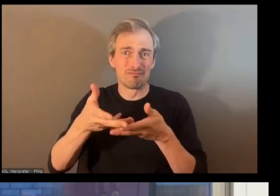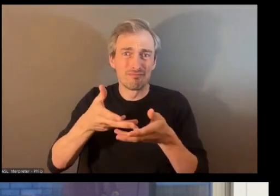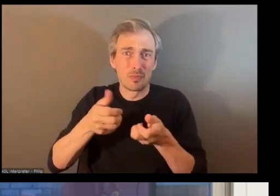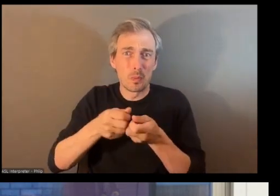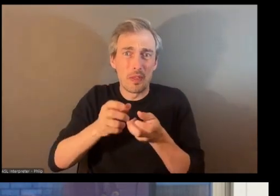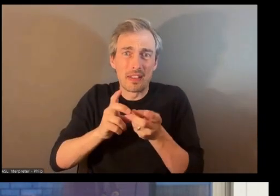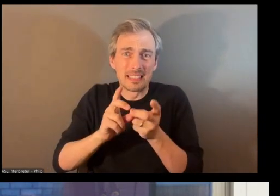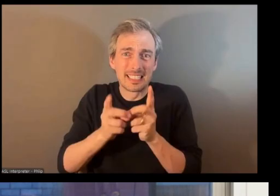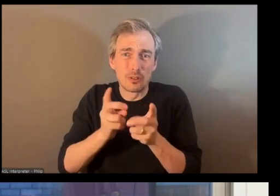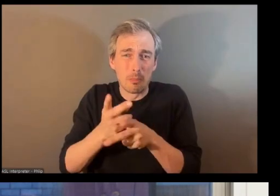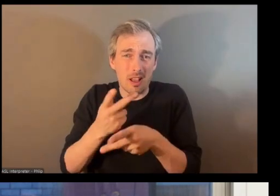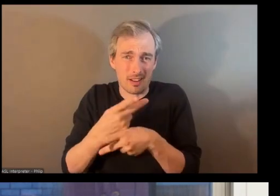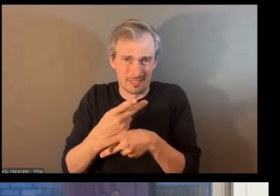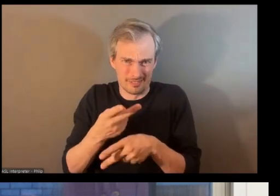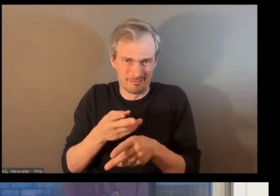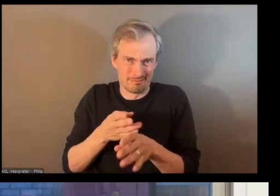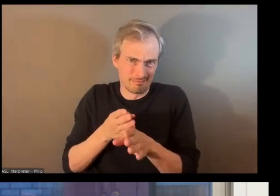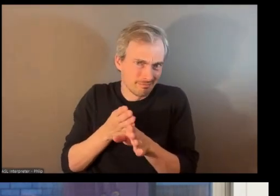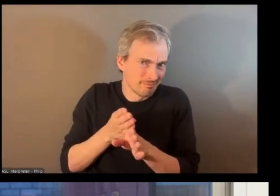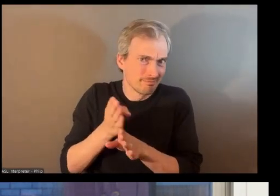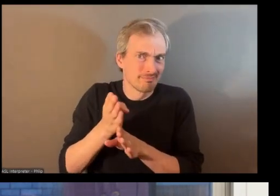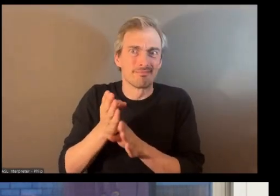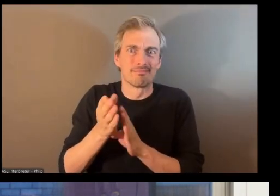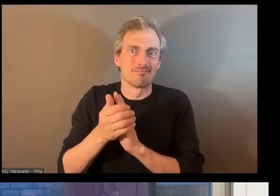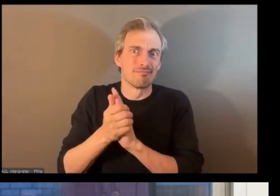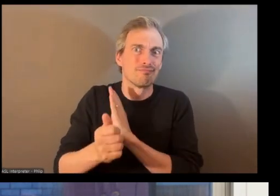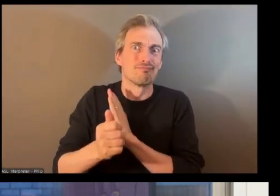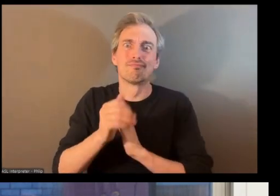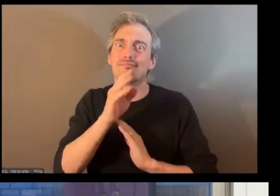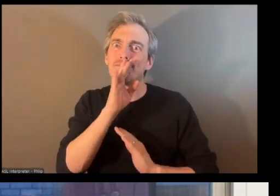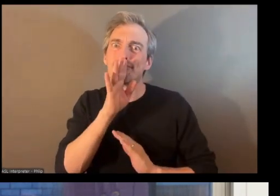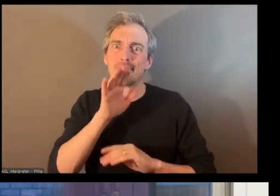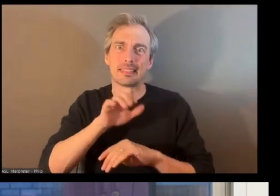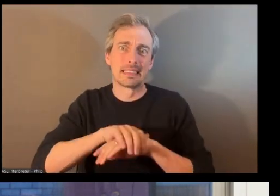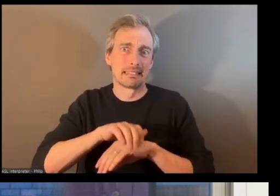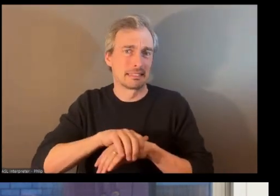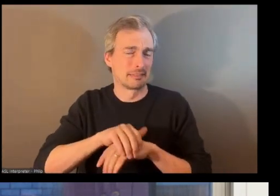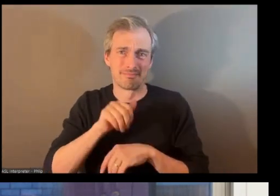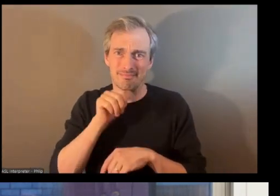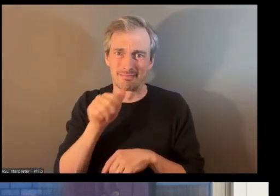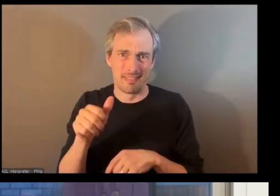So... And if we leave people with limited English proficiency out, then we leave users out.